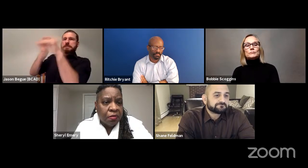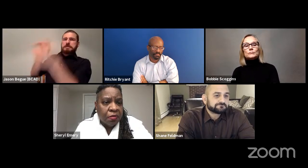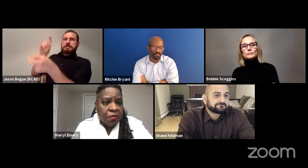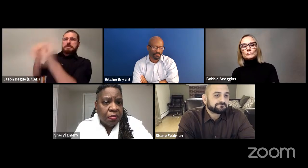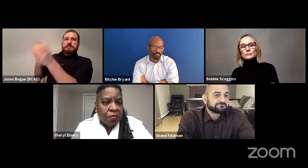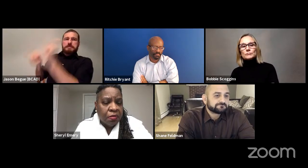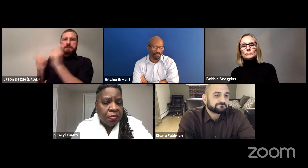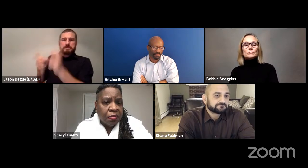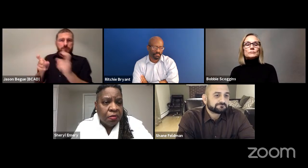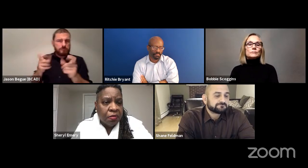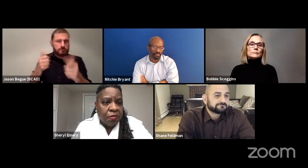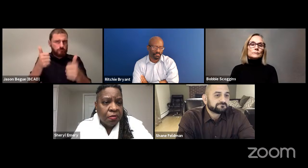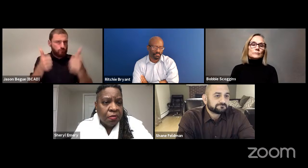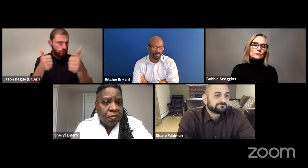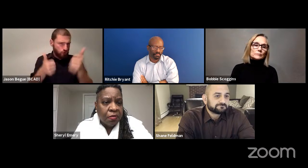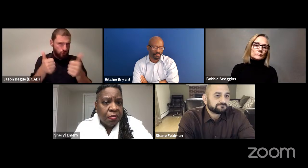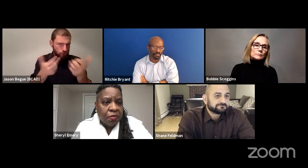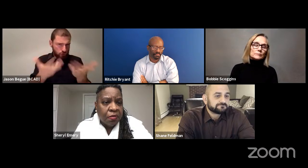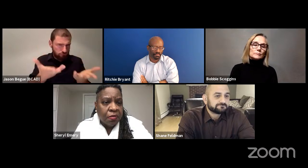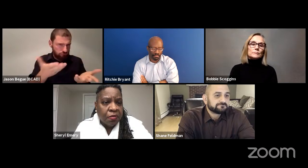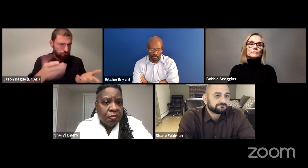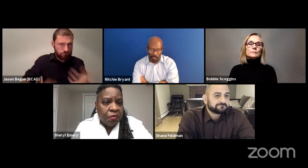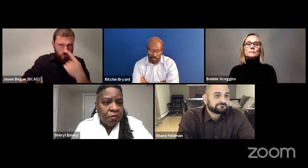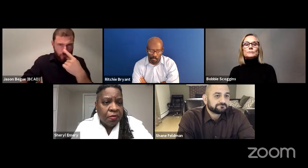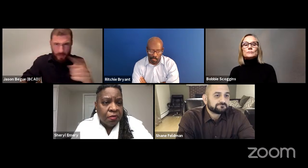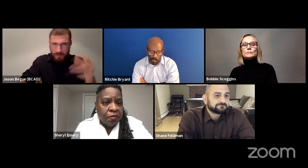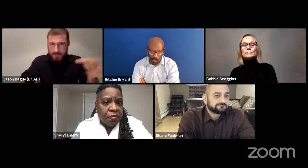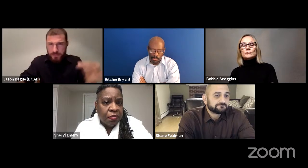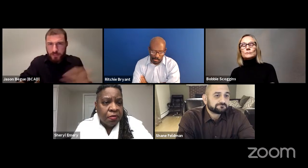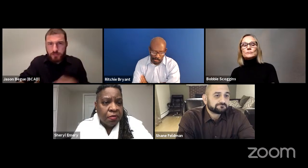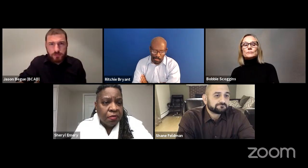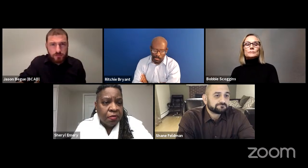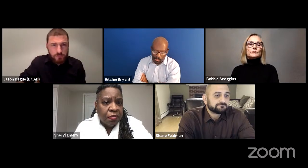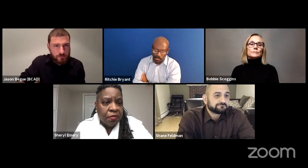include some of the elements or should it be bare bones and let the regulatory body